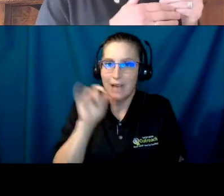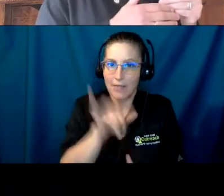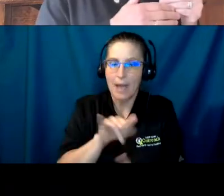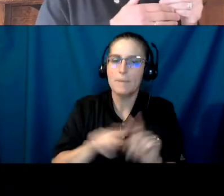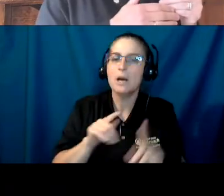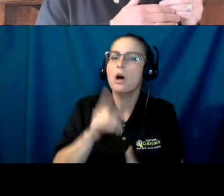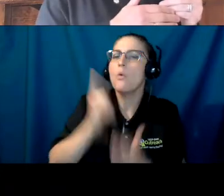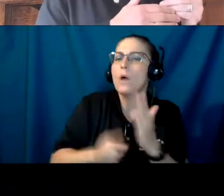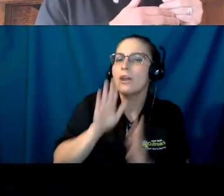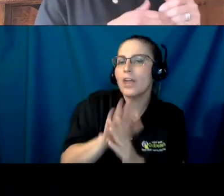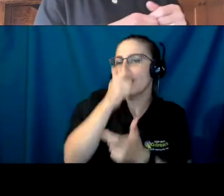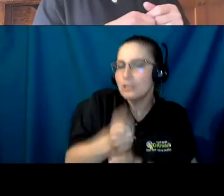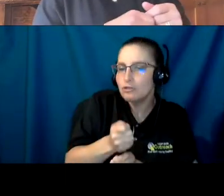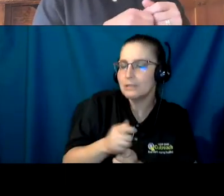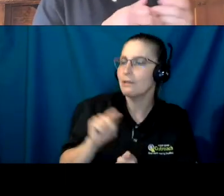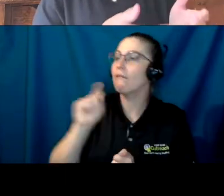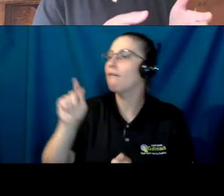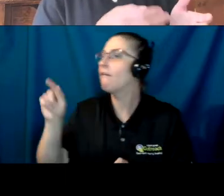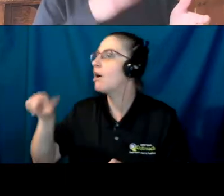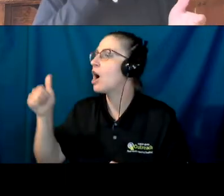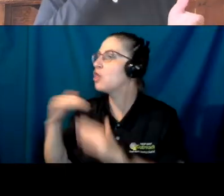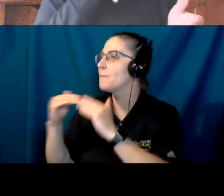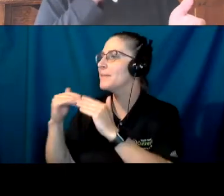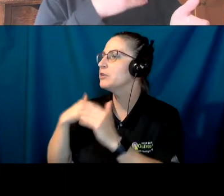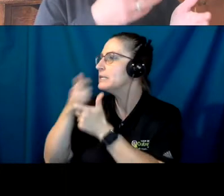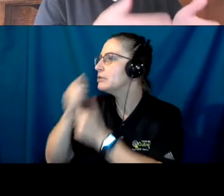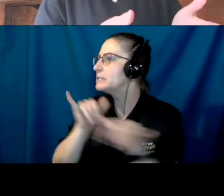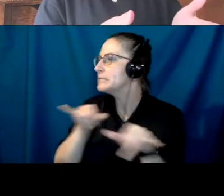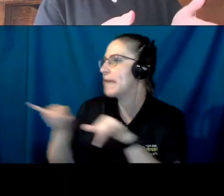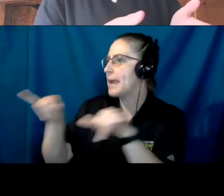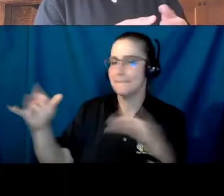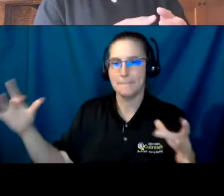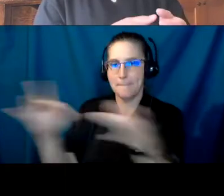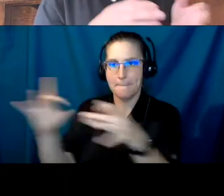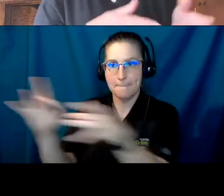get connected with other peers. And then finally, another option is to if there aren't a lot